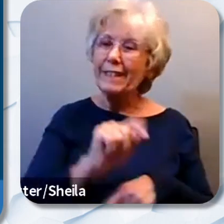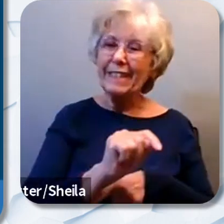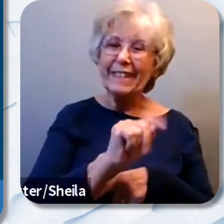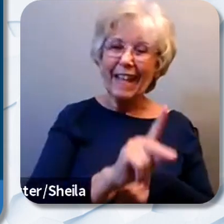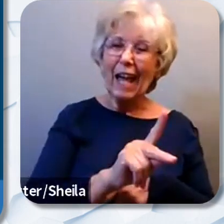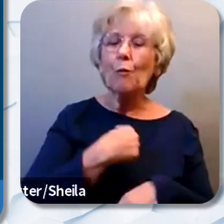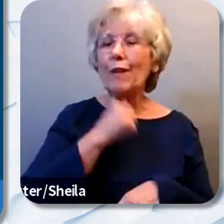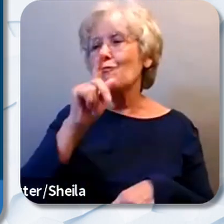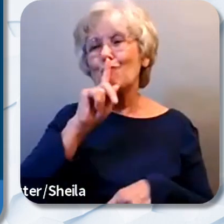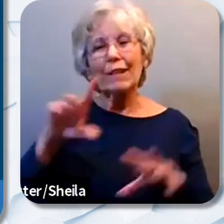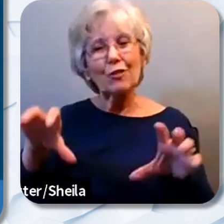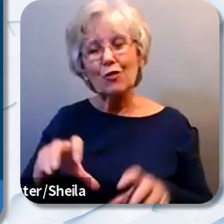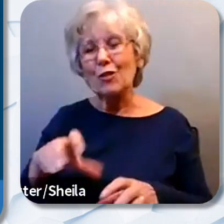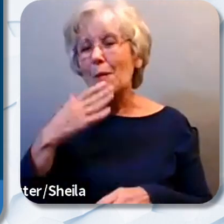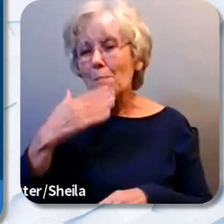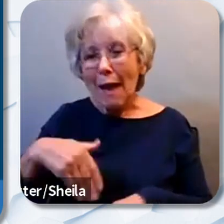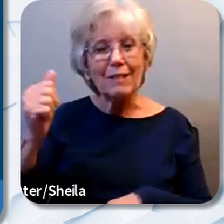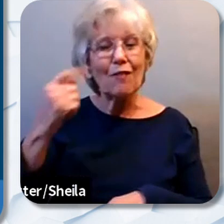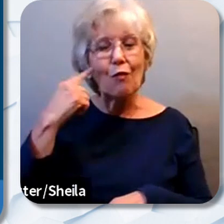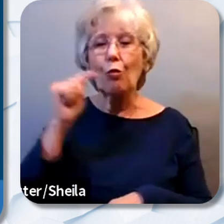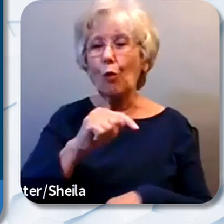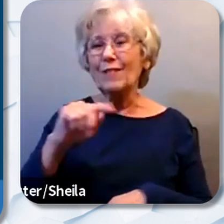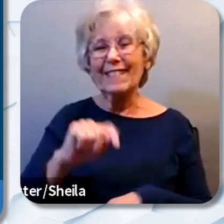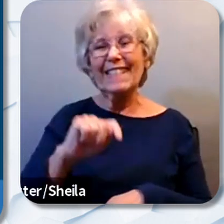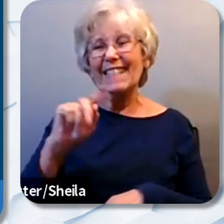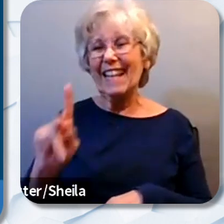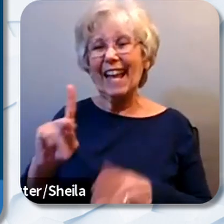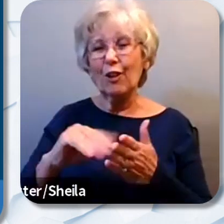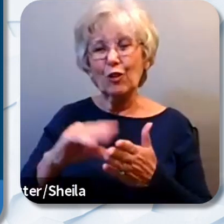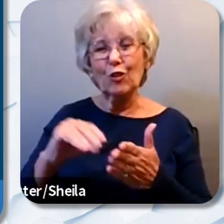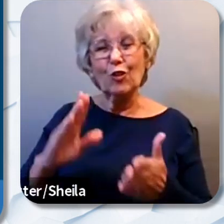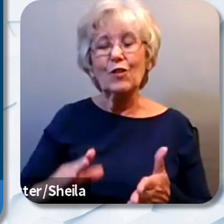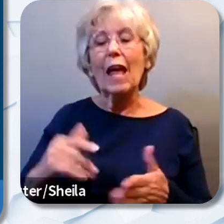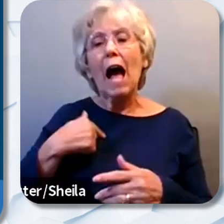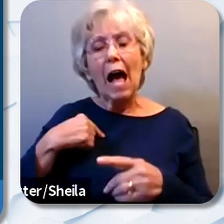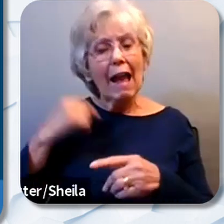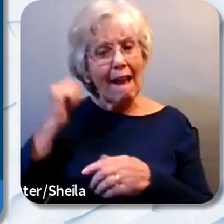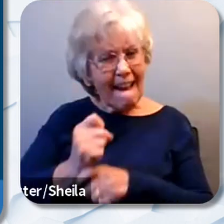doing justice to our tk learners. So every year I went to the table and I advocate and advocated,